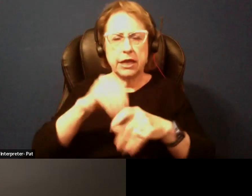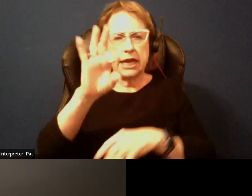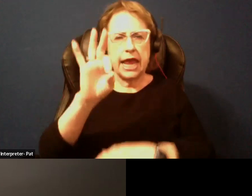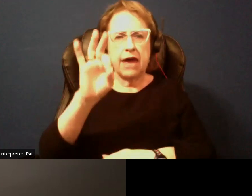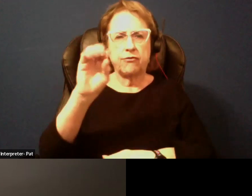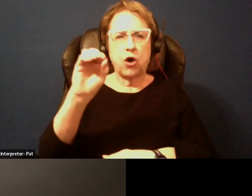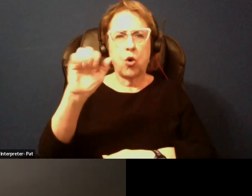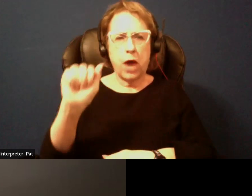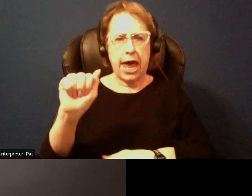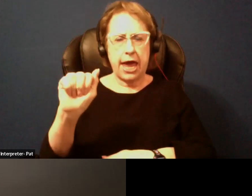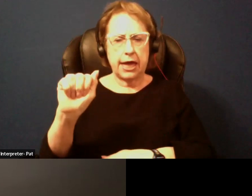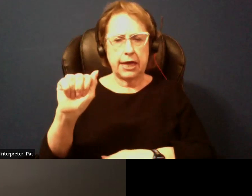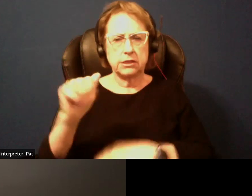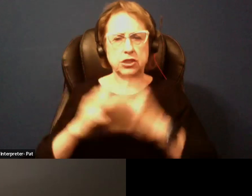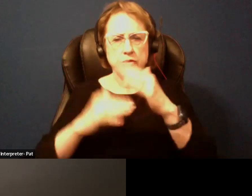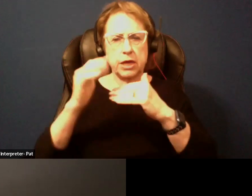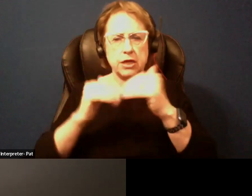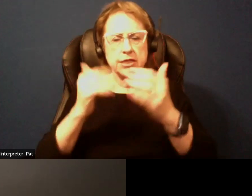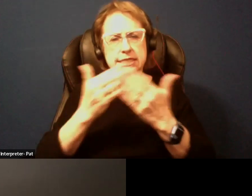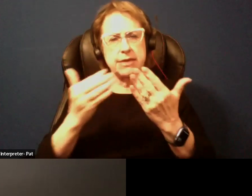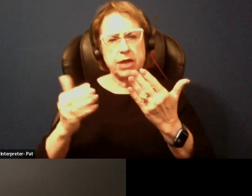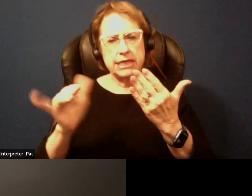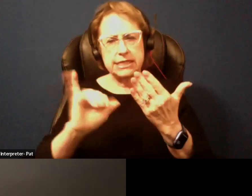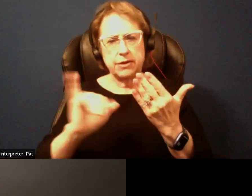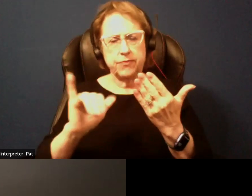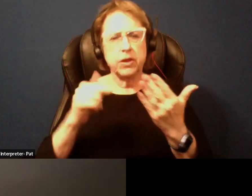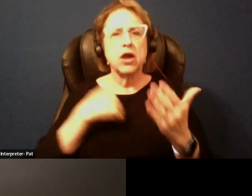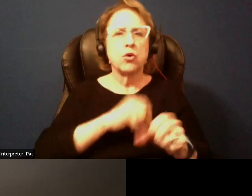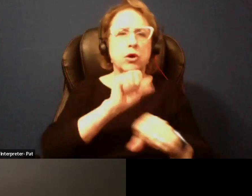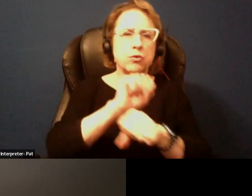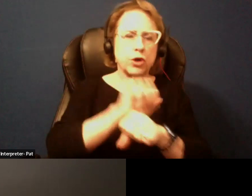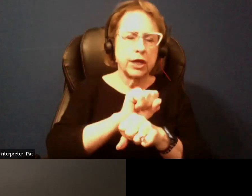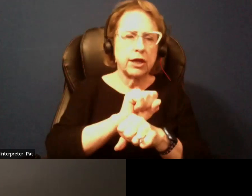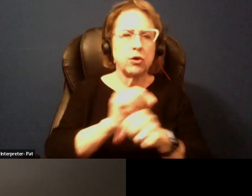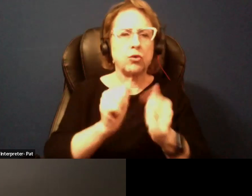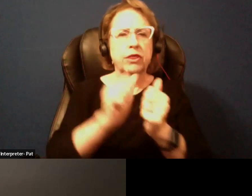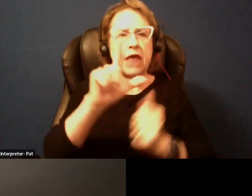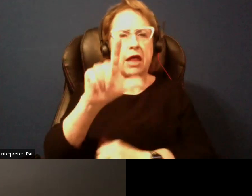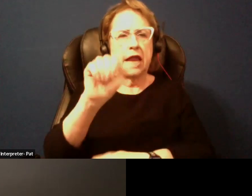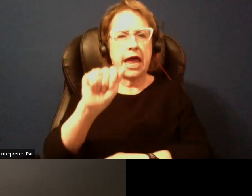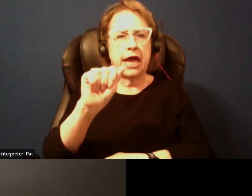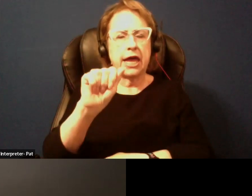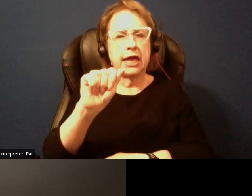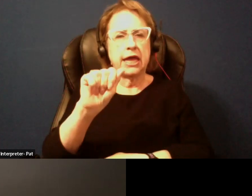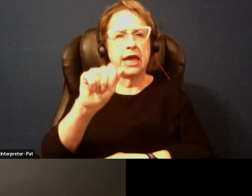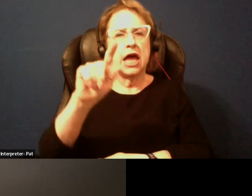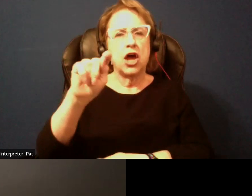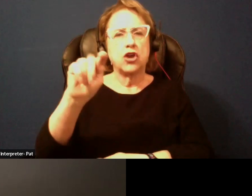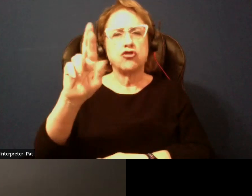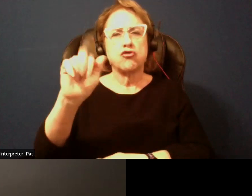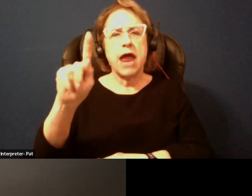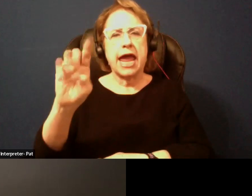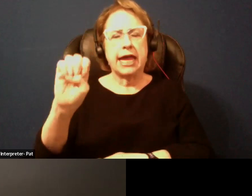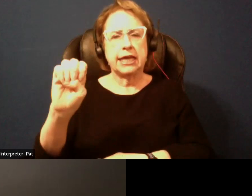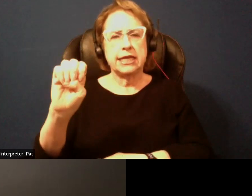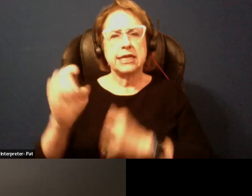something similar. Well we've been working with LA Trade Tech for almost 20 years, and we have only